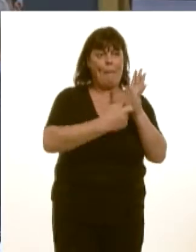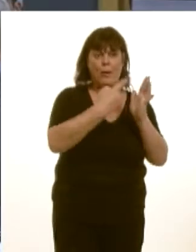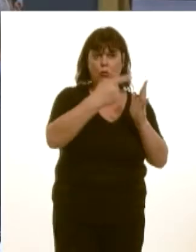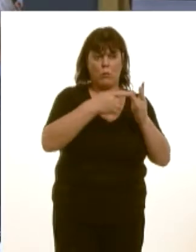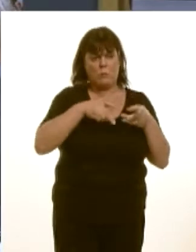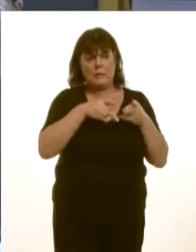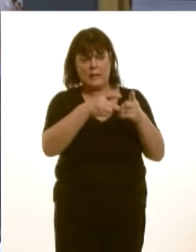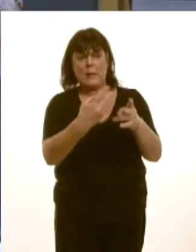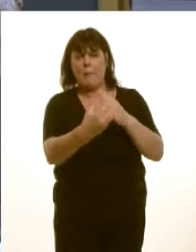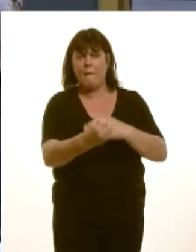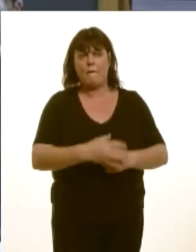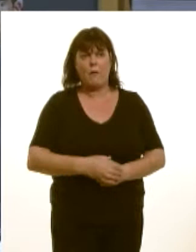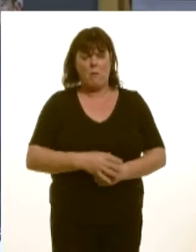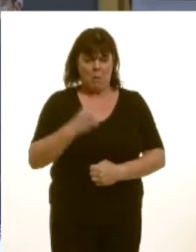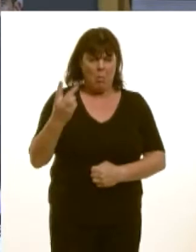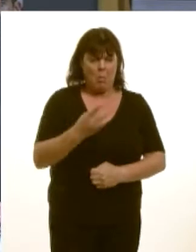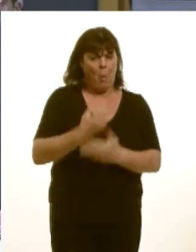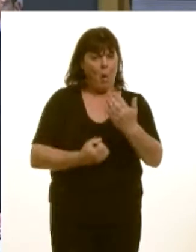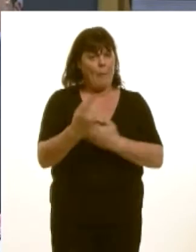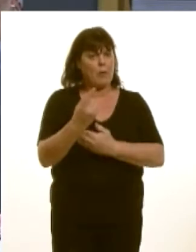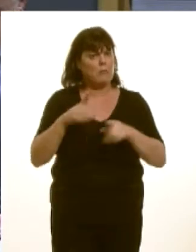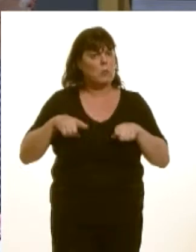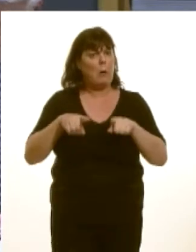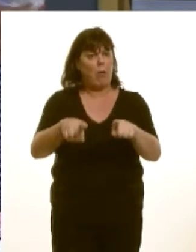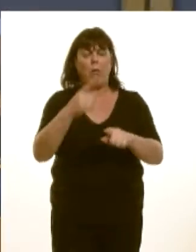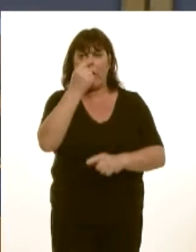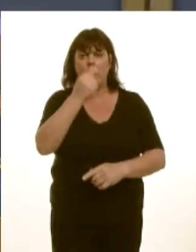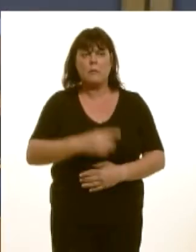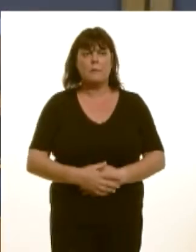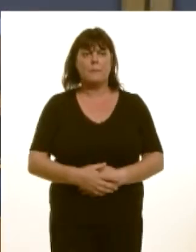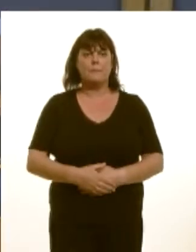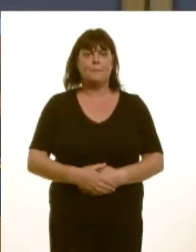The two will happen at the same time. Andrew R.T.